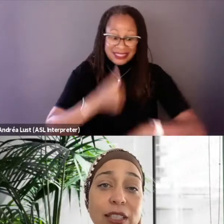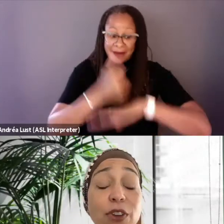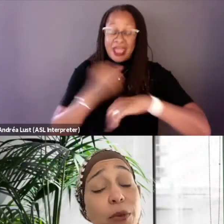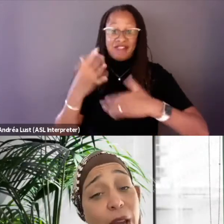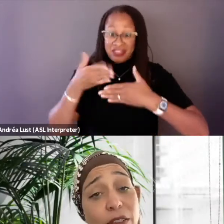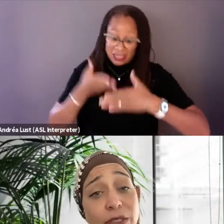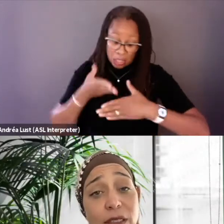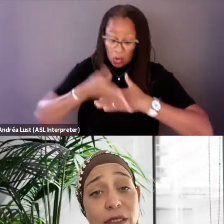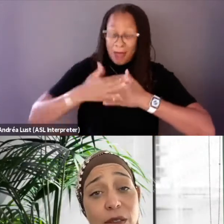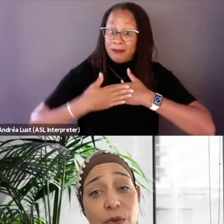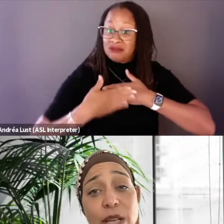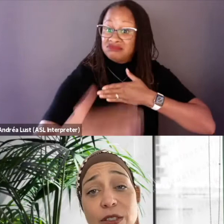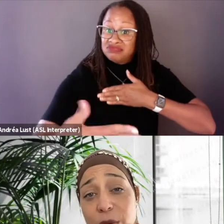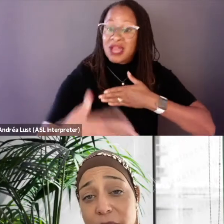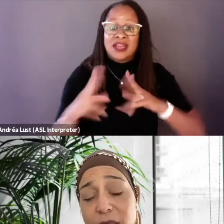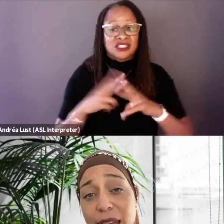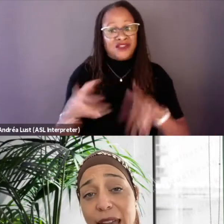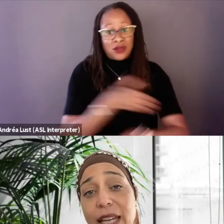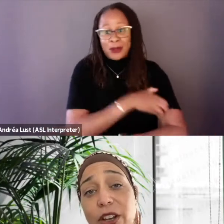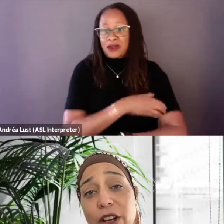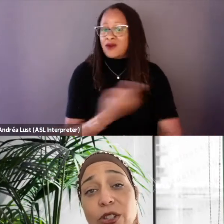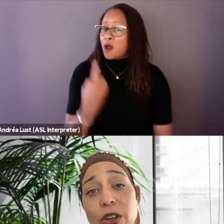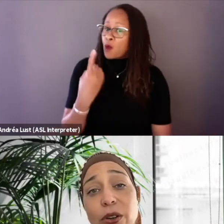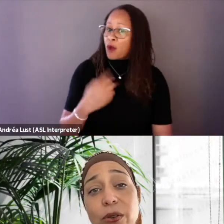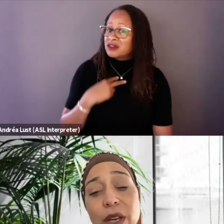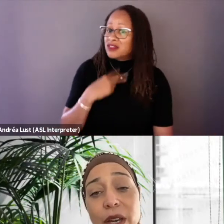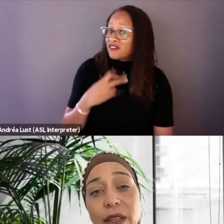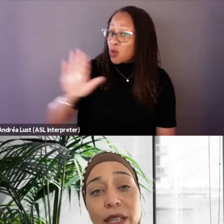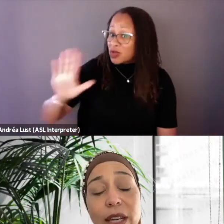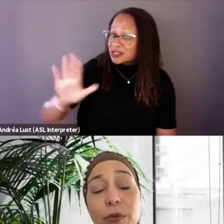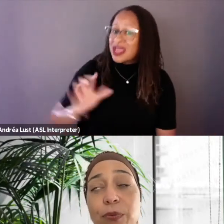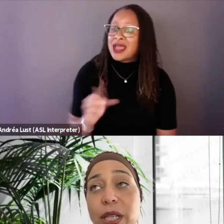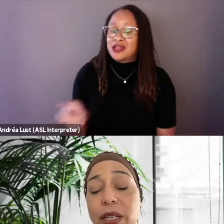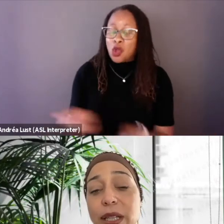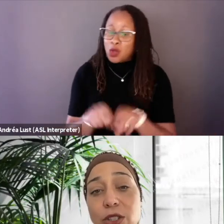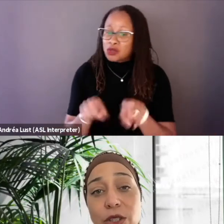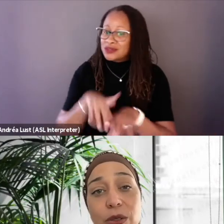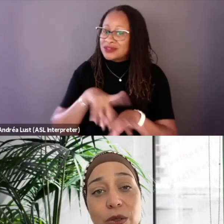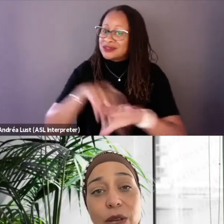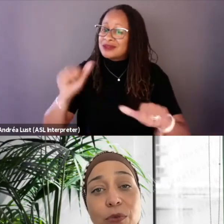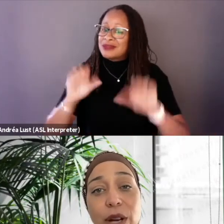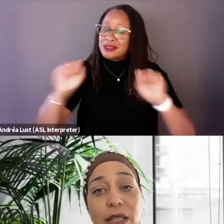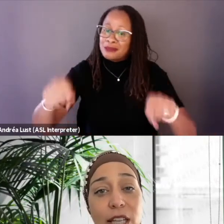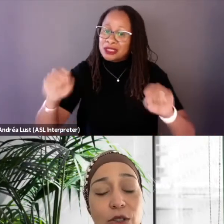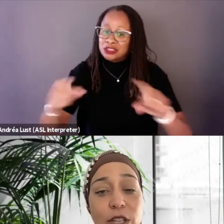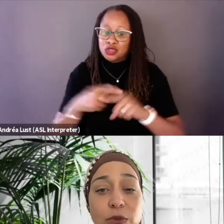It's very powerful, one's voice and also the ability to embrace that transformation